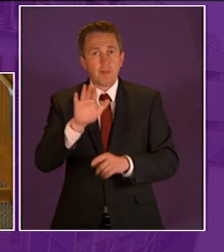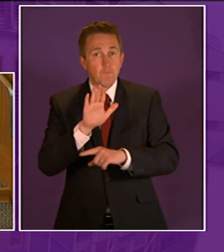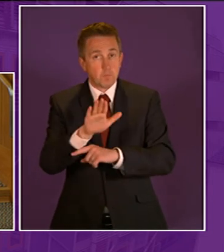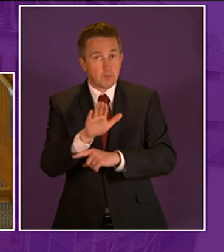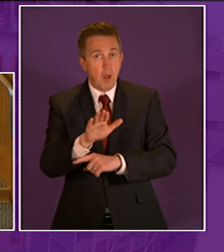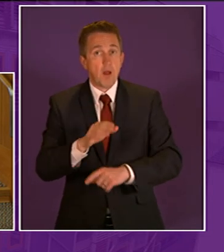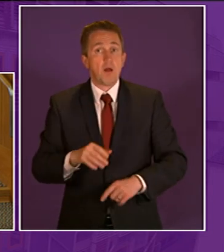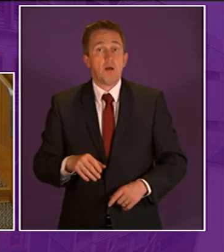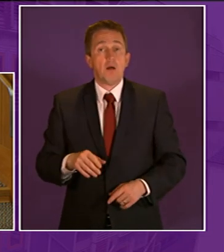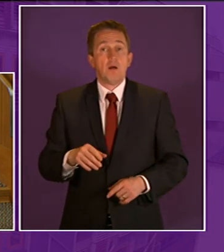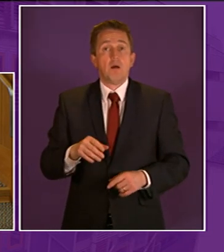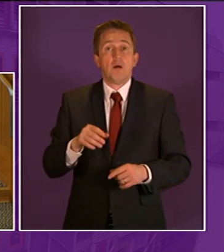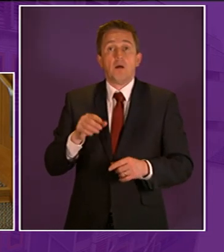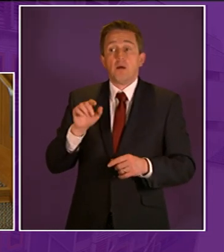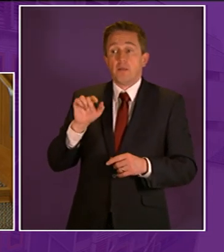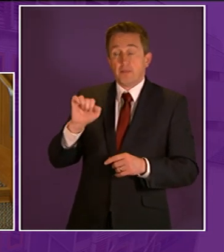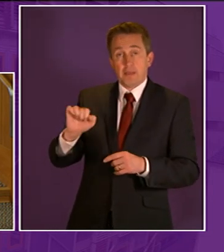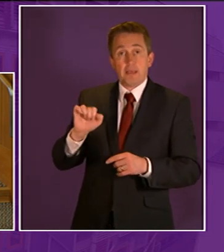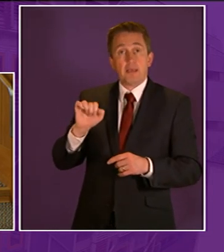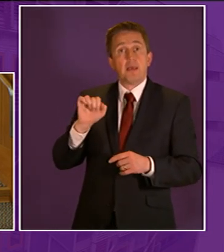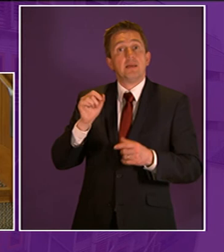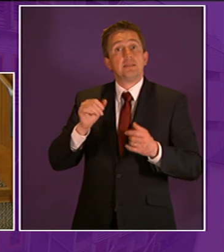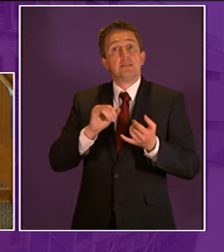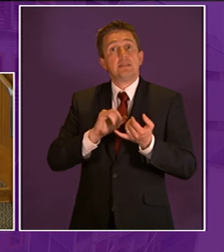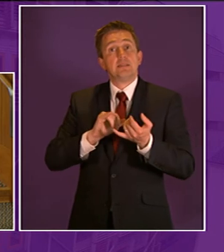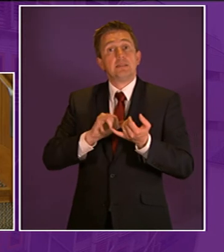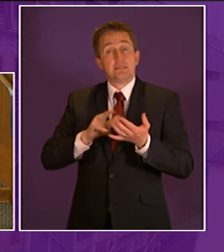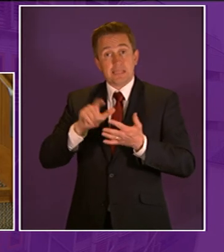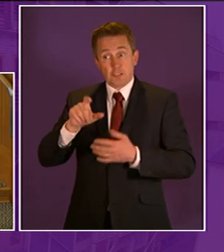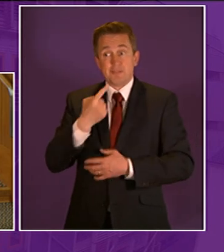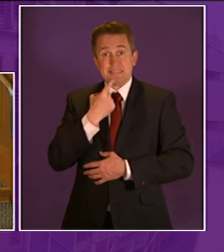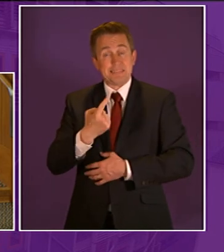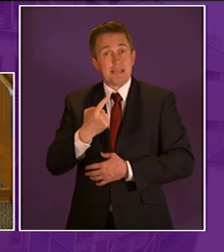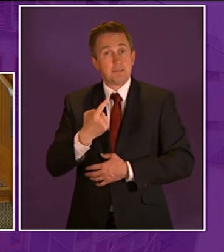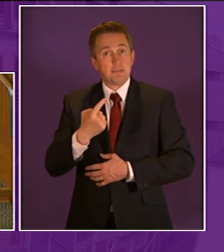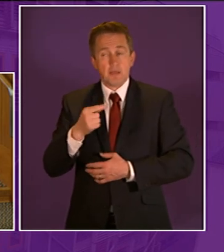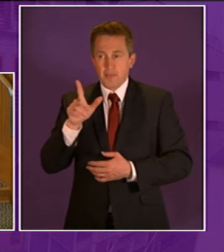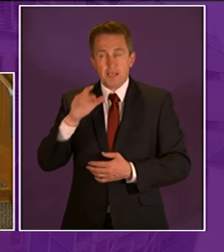I welcome the cabinet secretary’s remarks about intervening in the process.